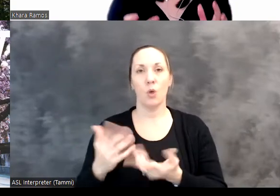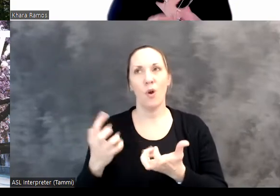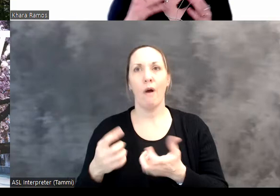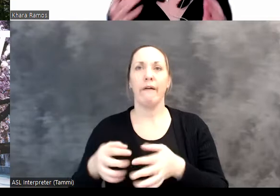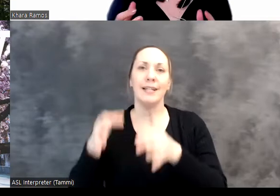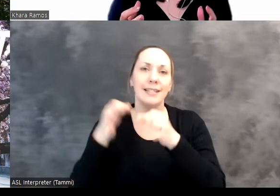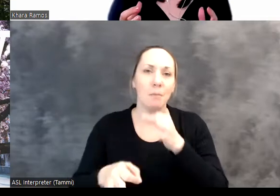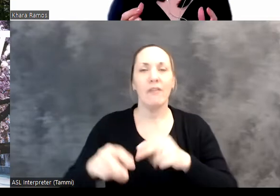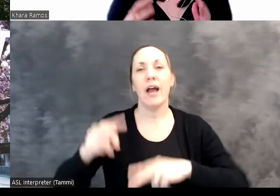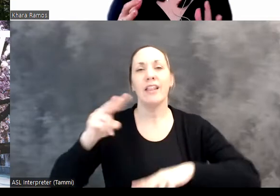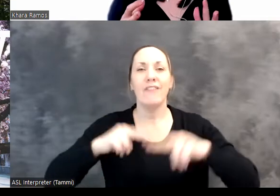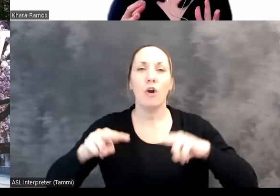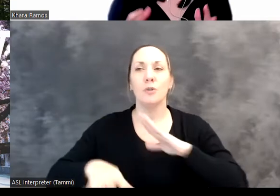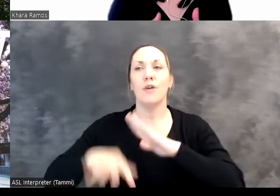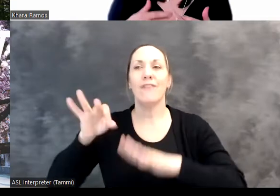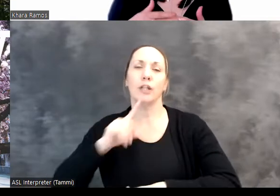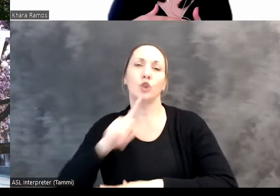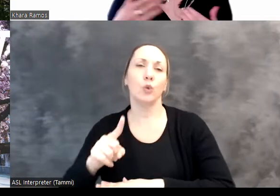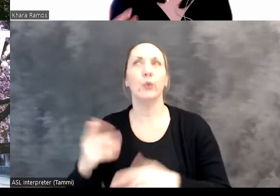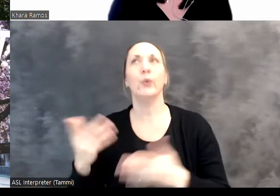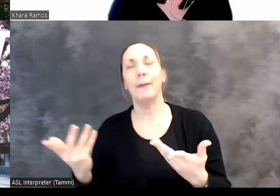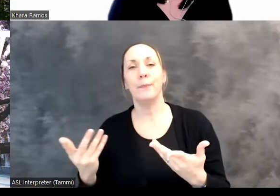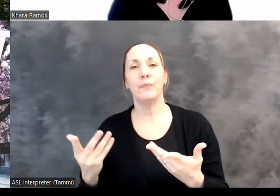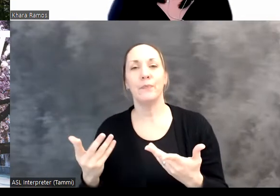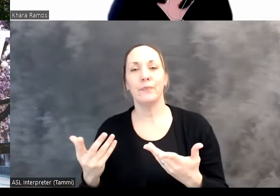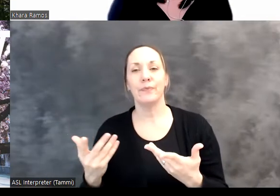beginning, I think by design studies tend to be